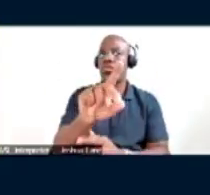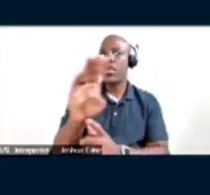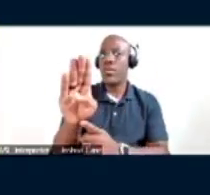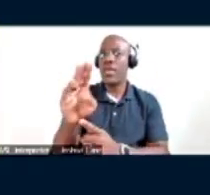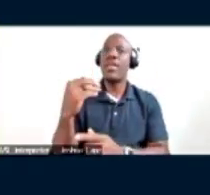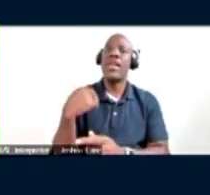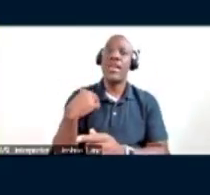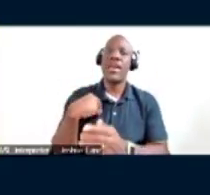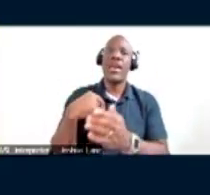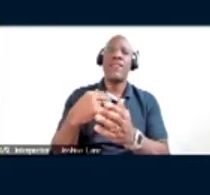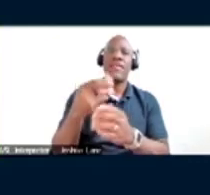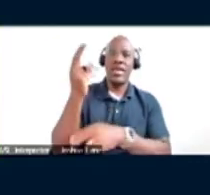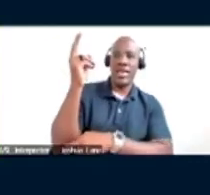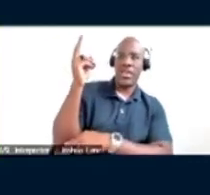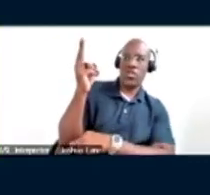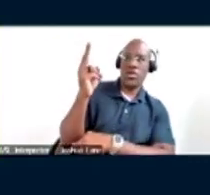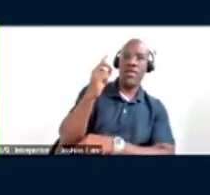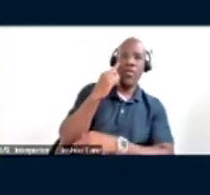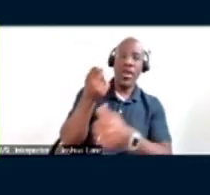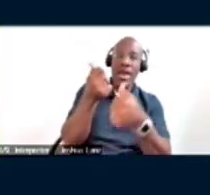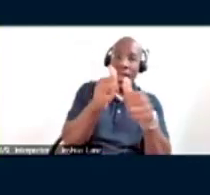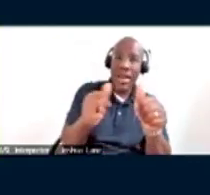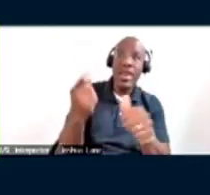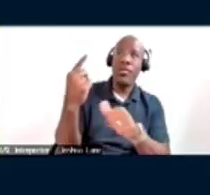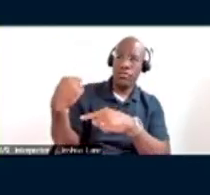who has ever submitted a grant application to the NIH.